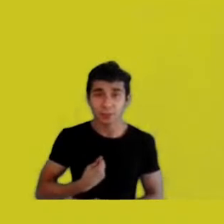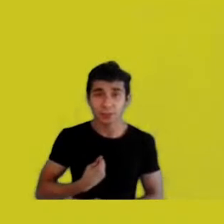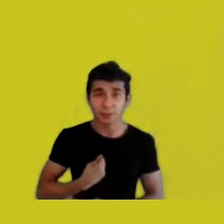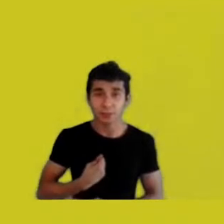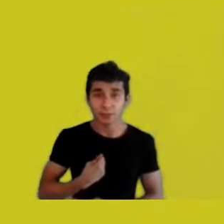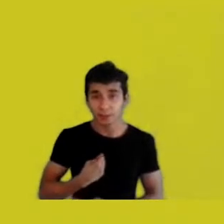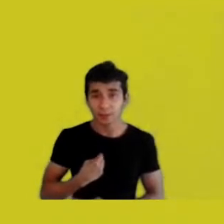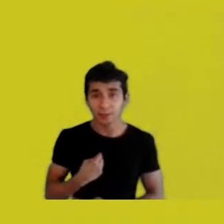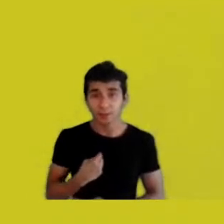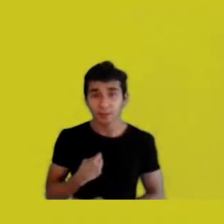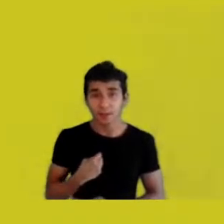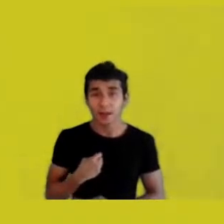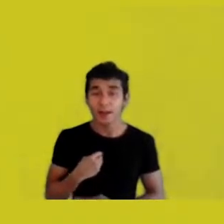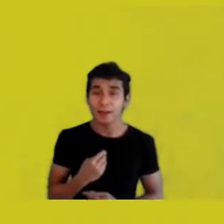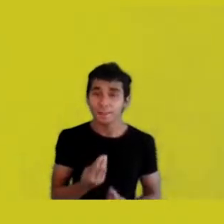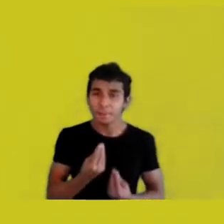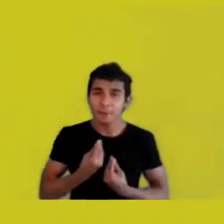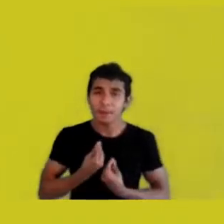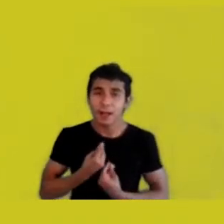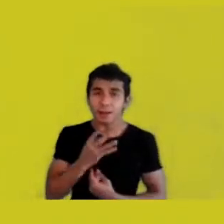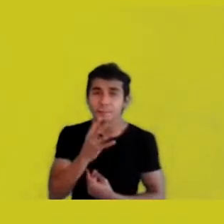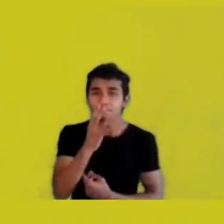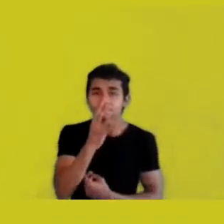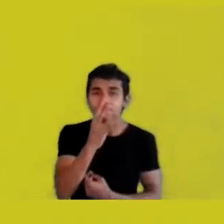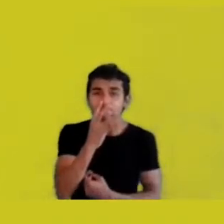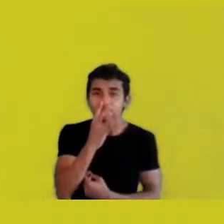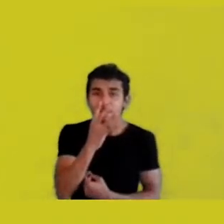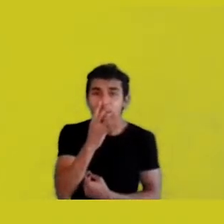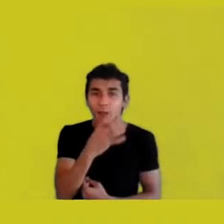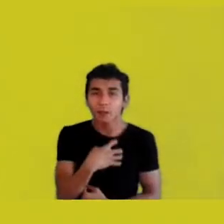sorcerers’ existences as translating existences.